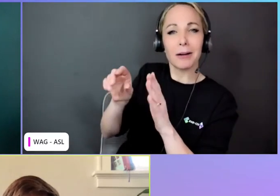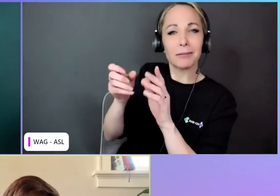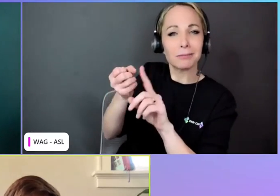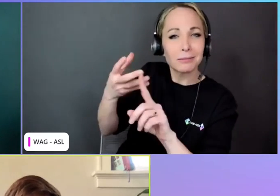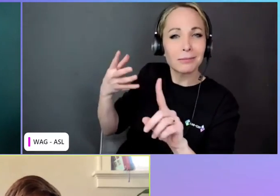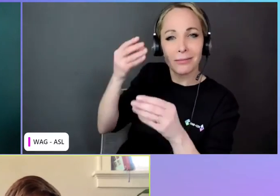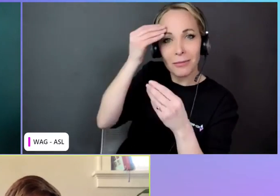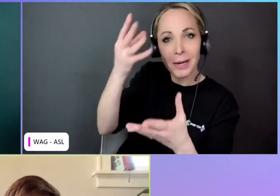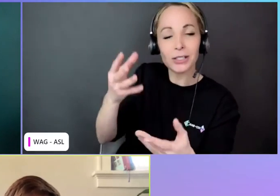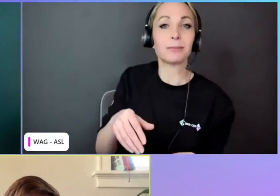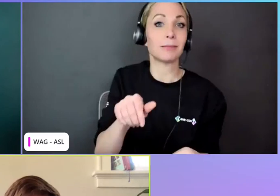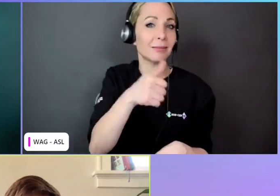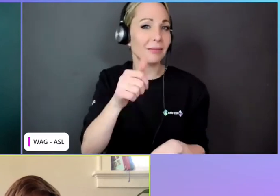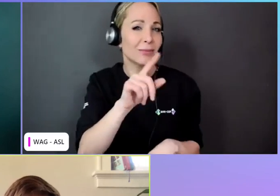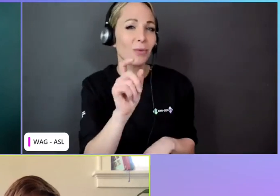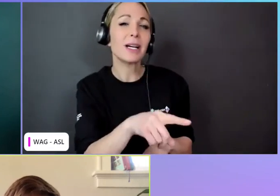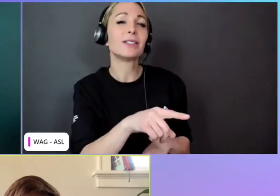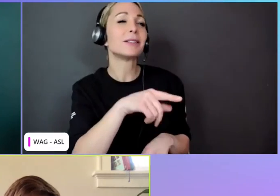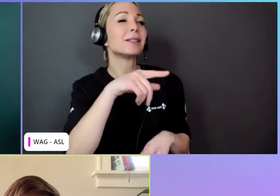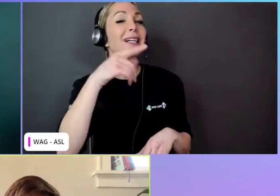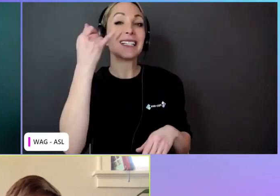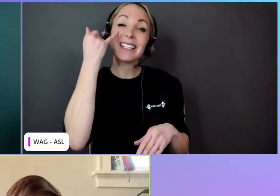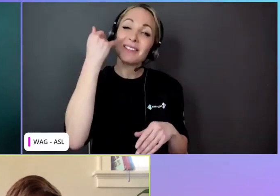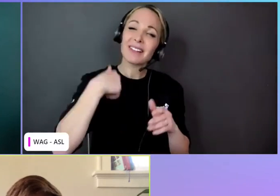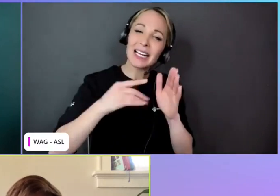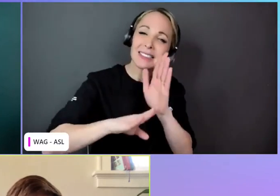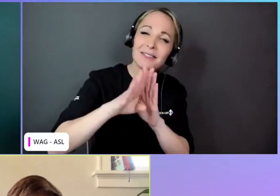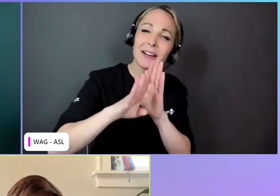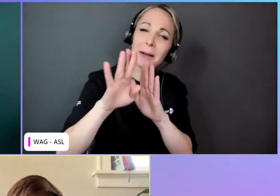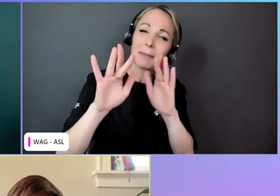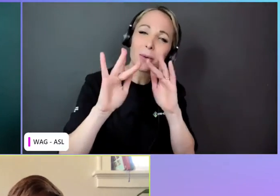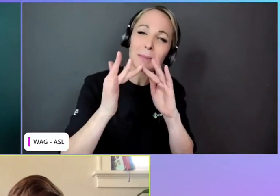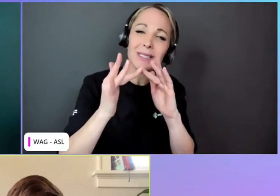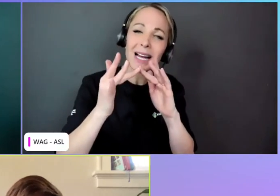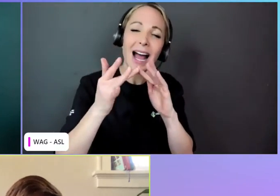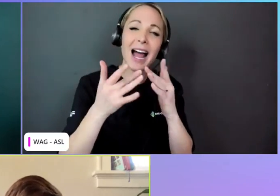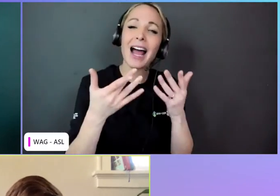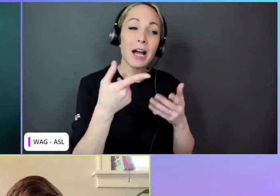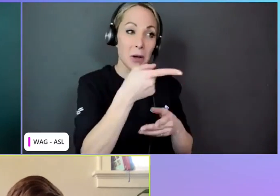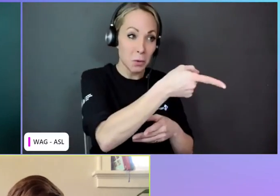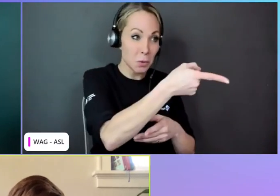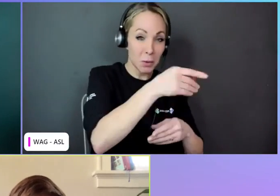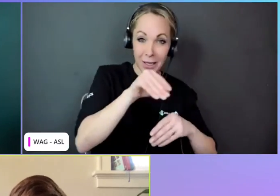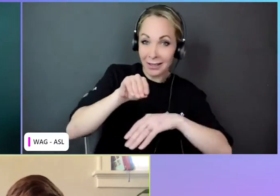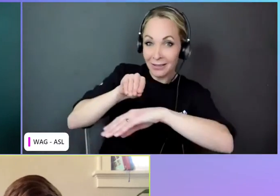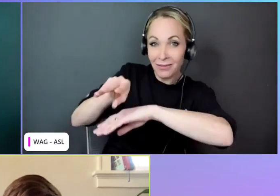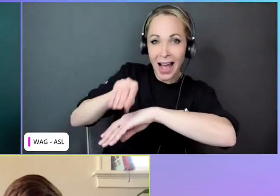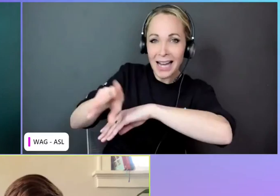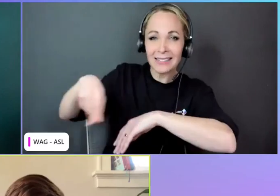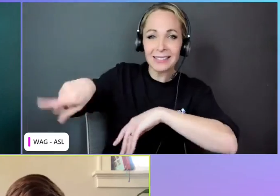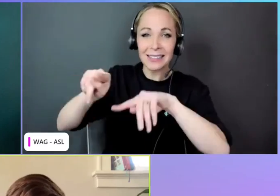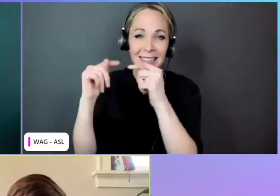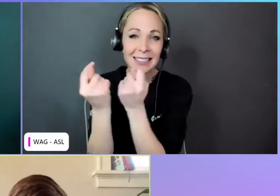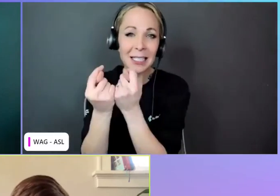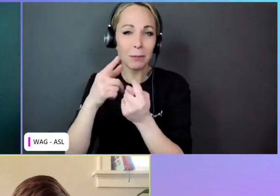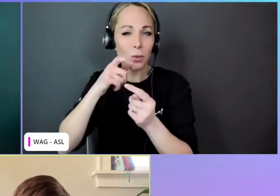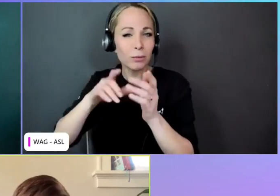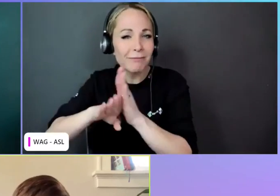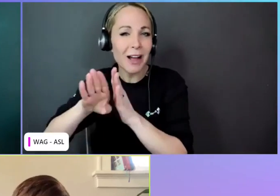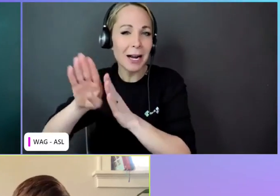[Laura] That's a really good point. Another question is asking what advice would you give to web development team